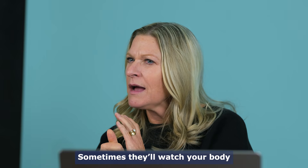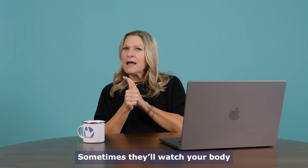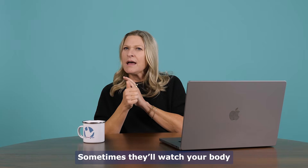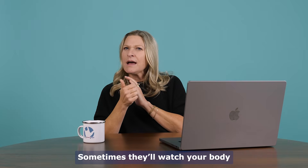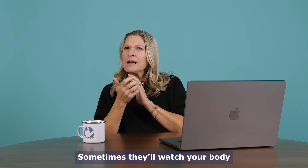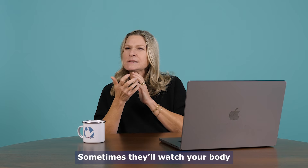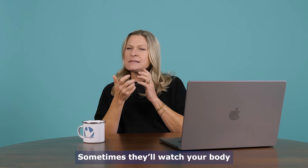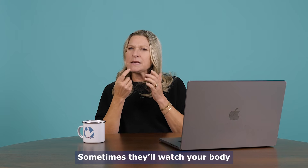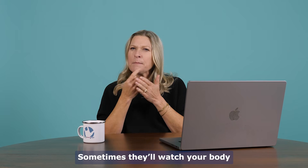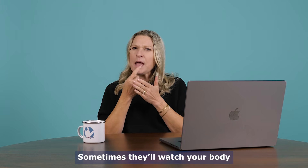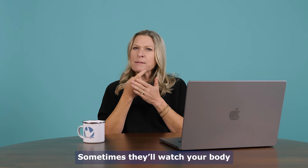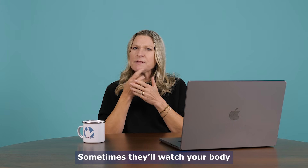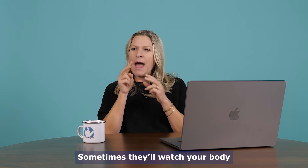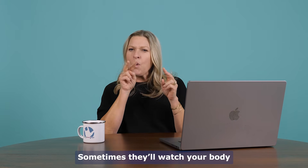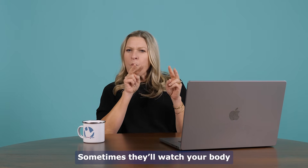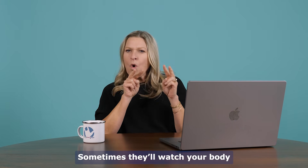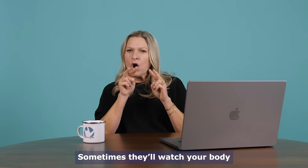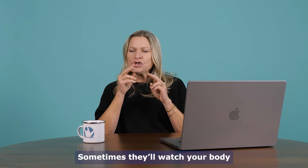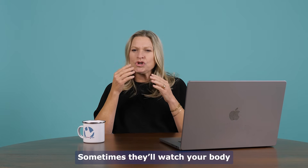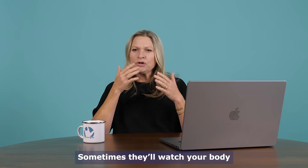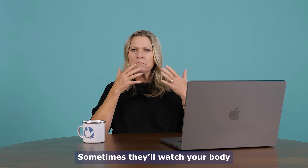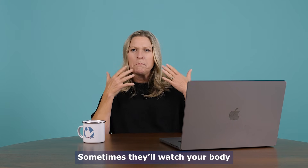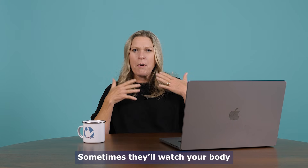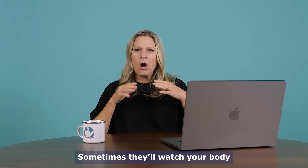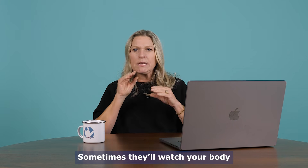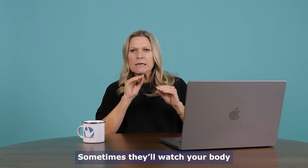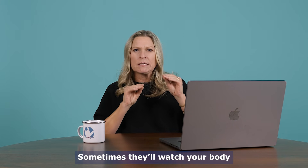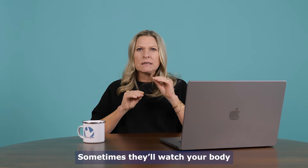Sometimes they’ll watch your body